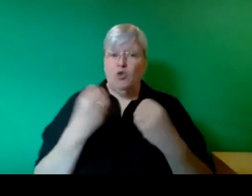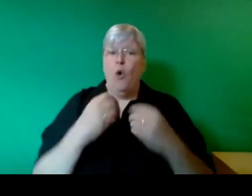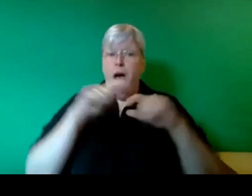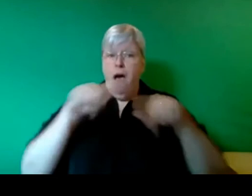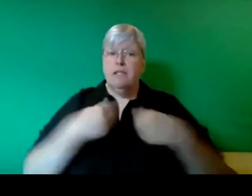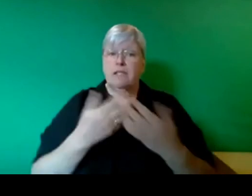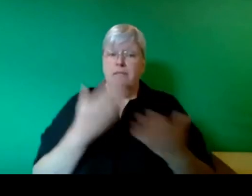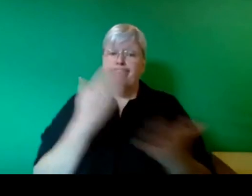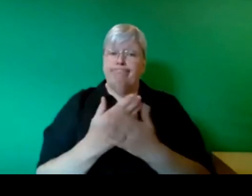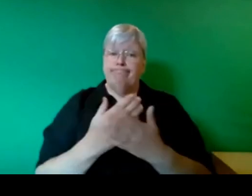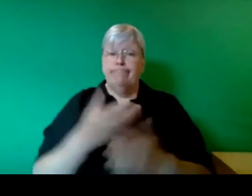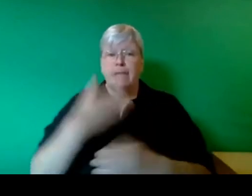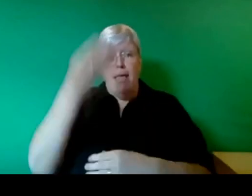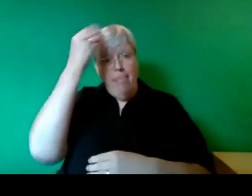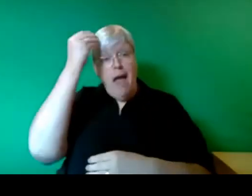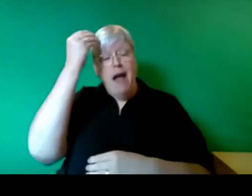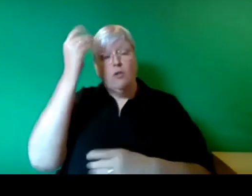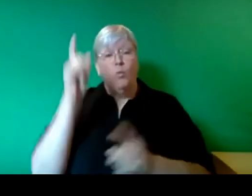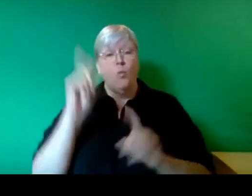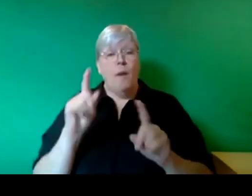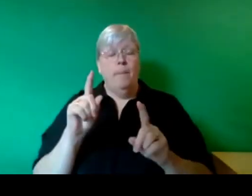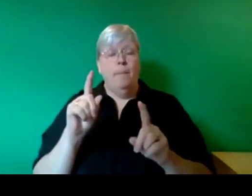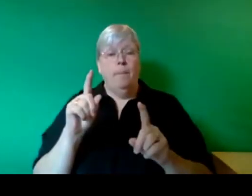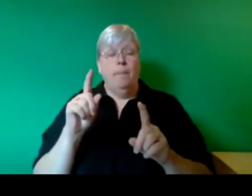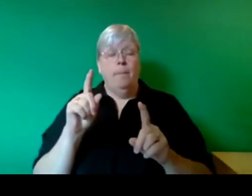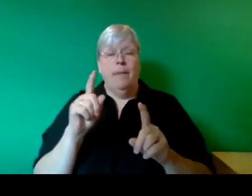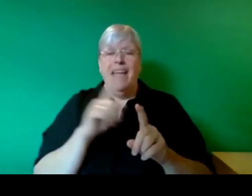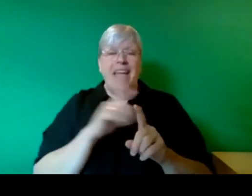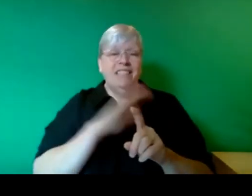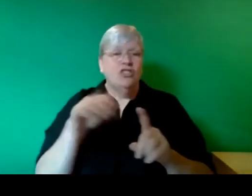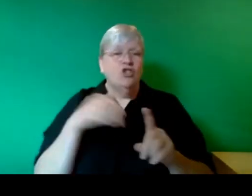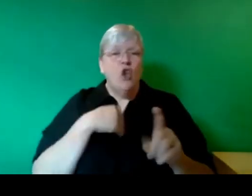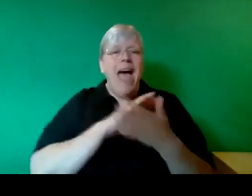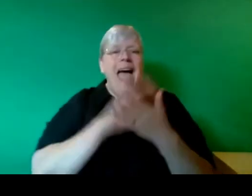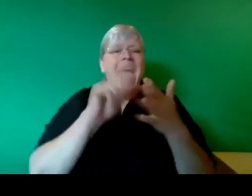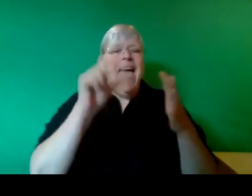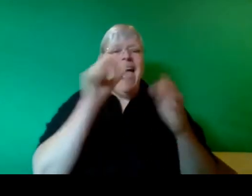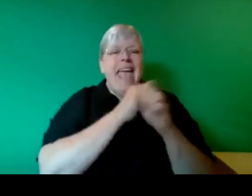We've learned that it's not the hedge fund managers or billionaires who've kept our society